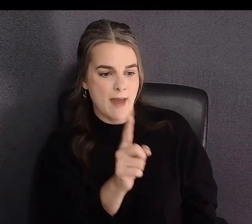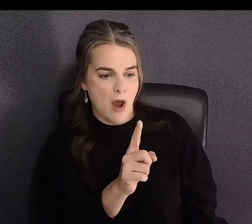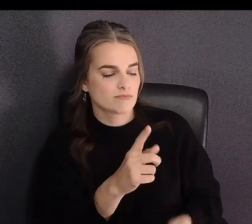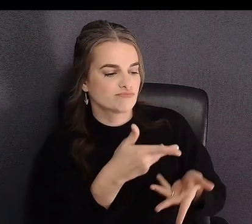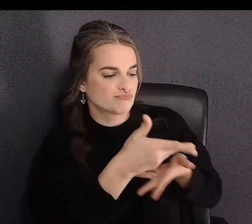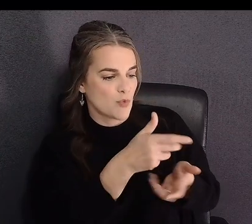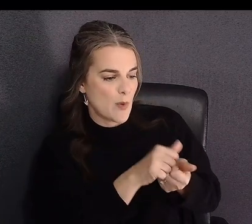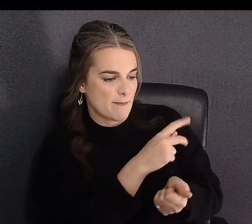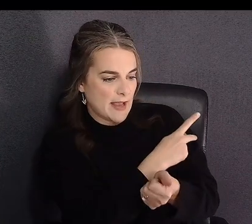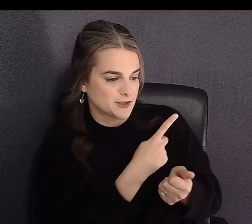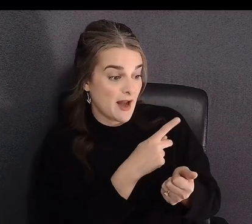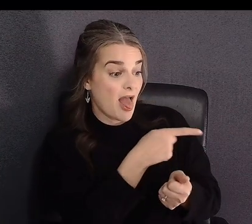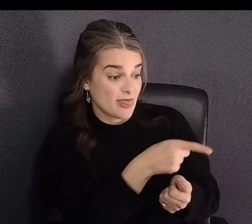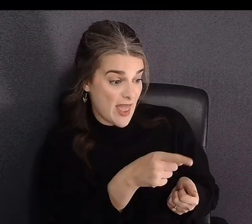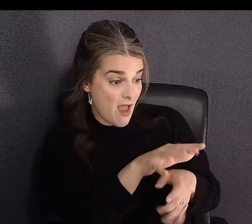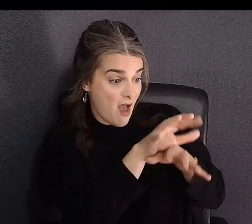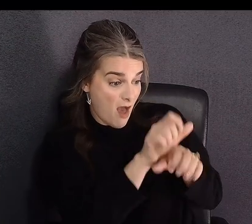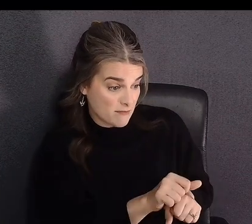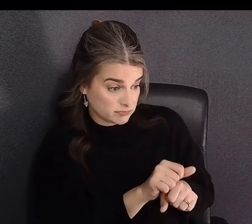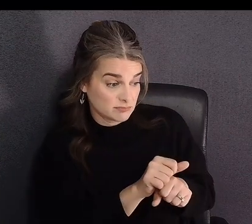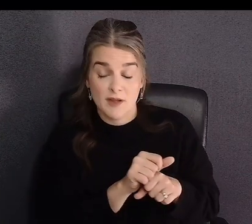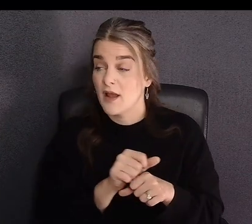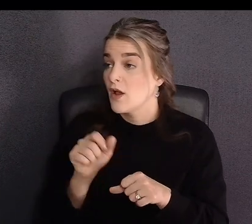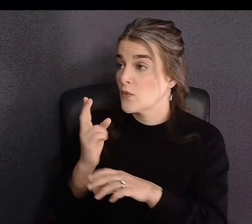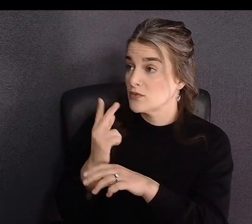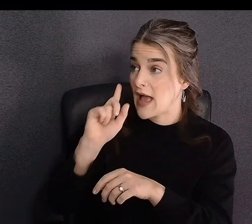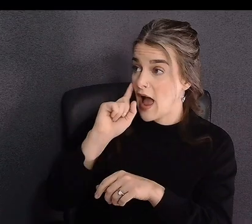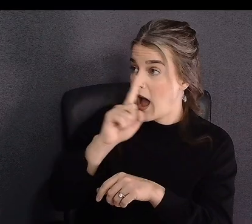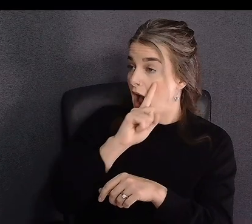But then once they get the hang of it and they can do it, they can use just their eye movements